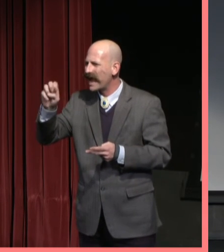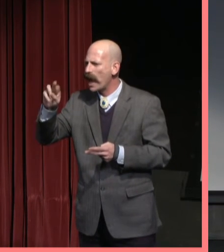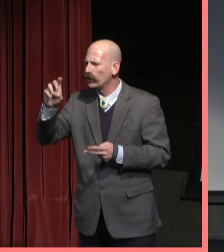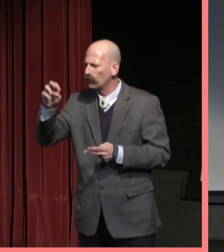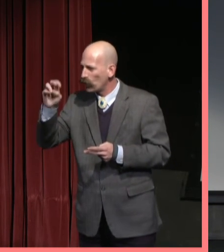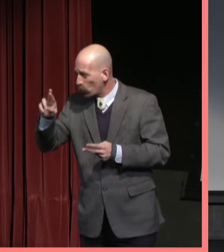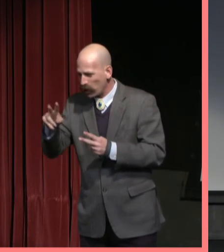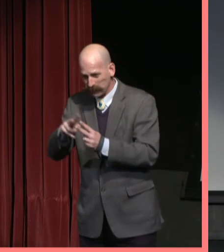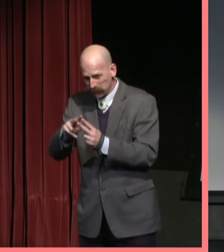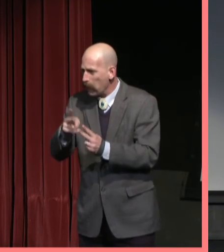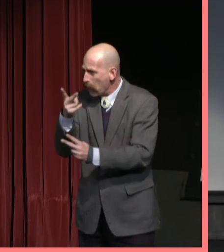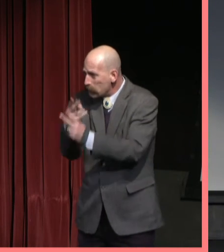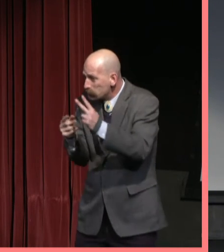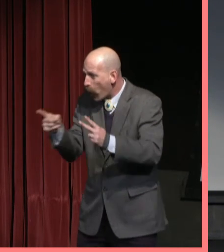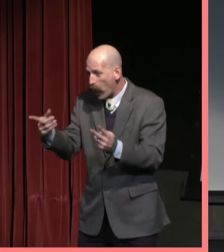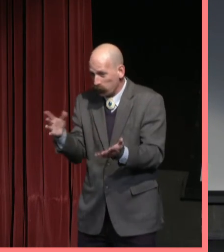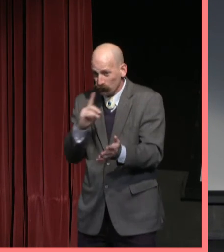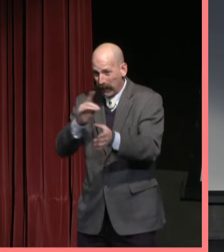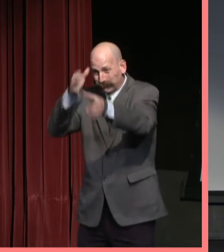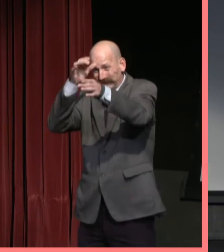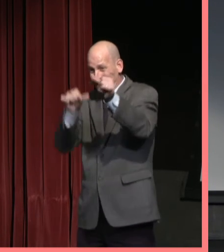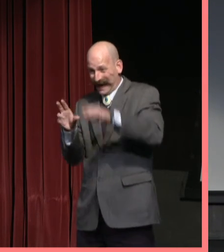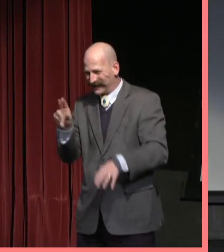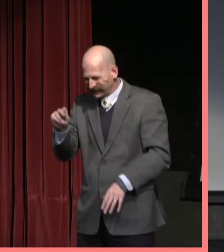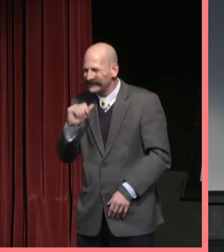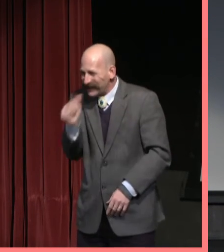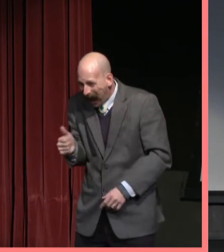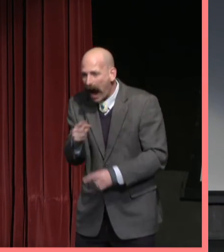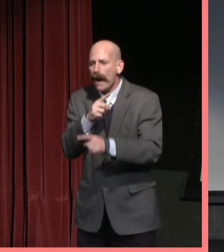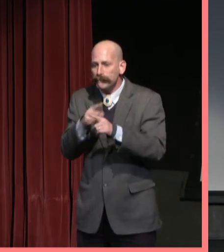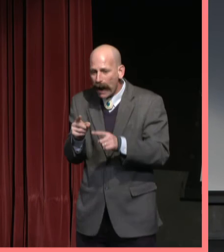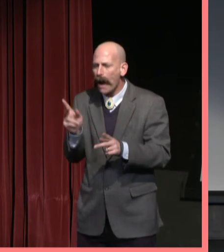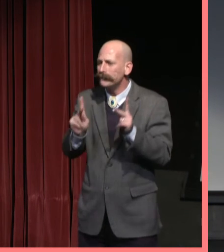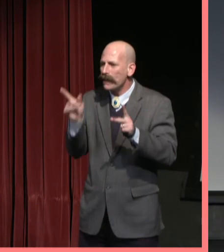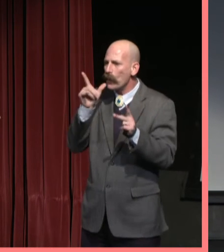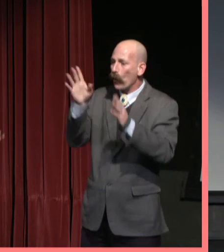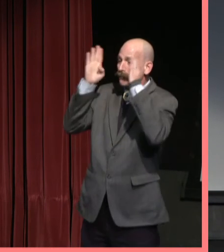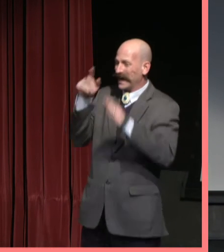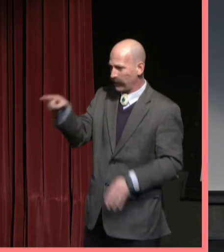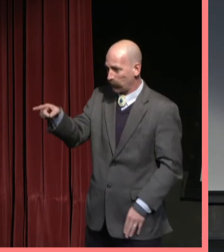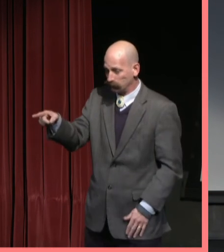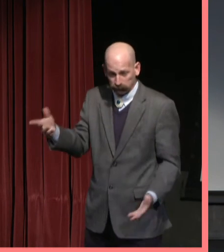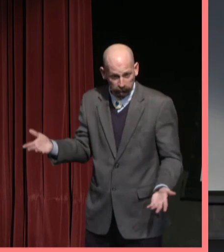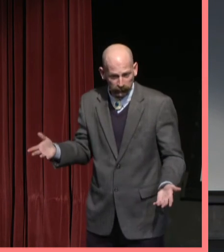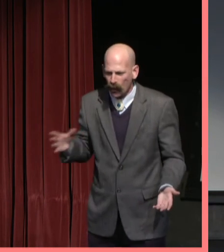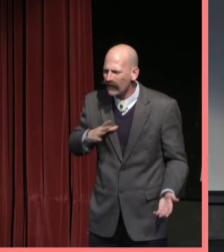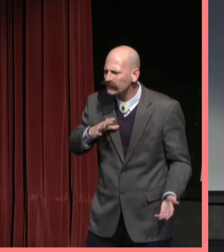that humans listen to our celebrities. so my idea is, climate change ambassadors,